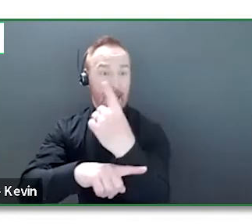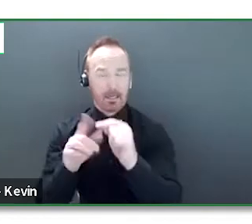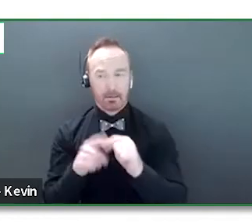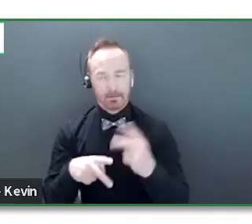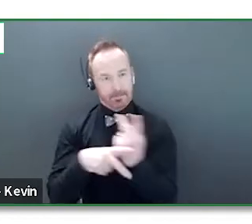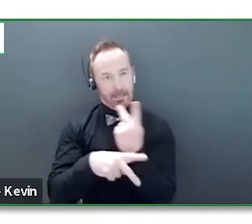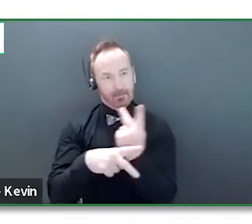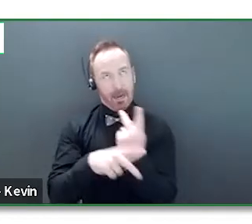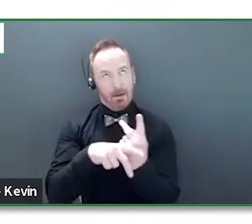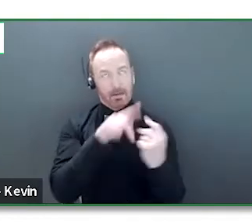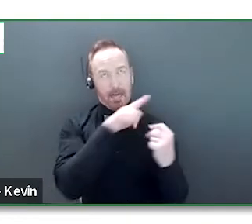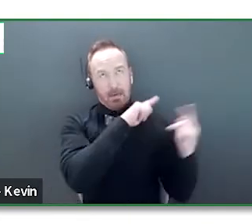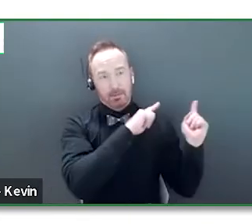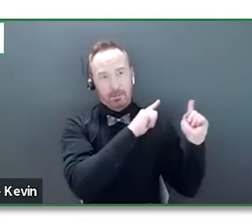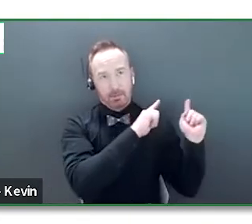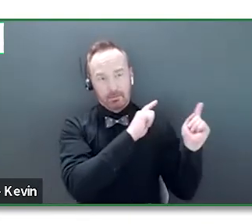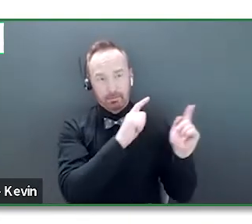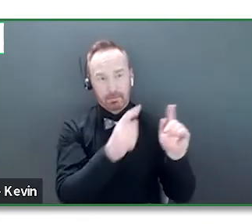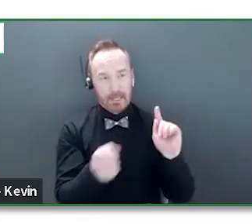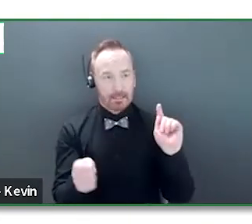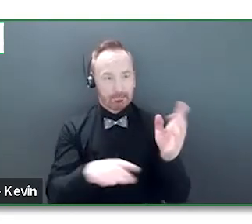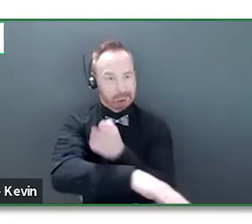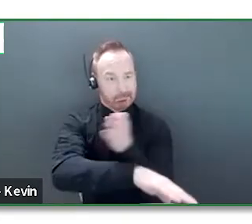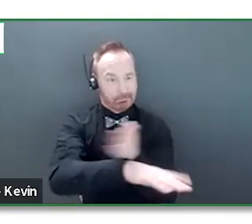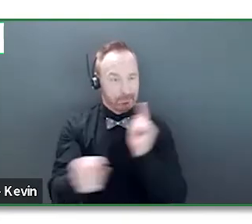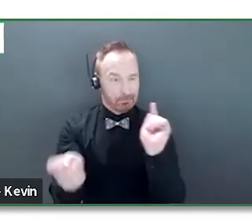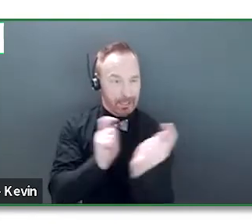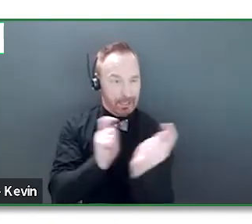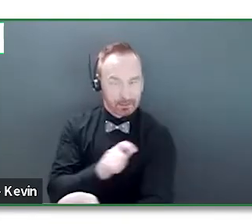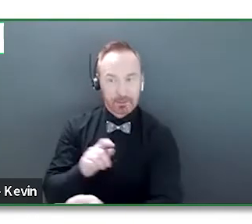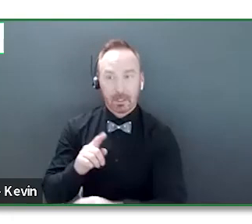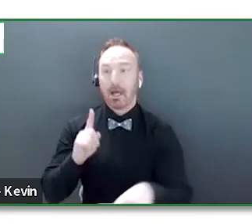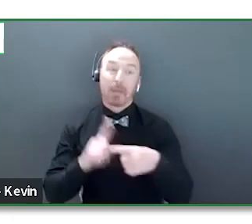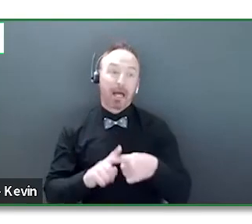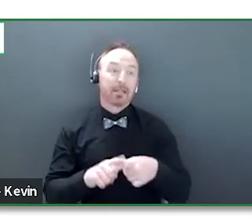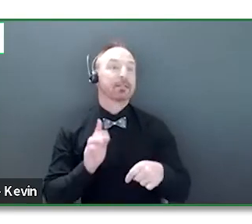such as conservation and climate change and climate adaptation.